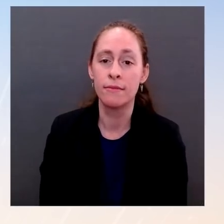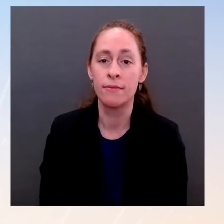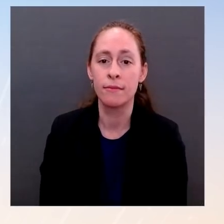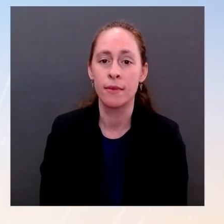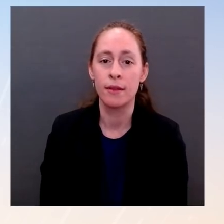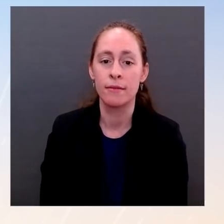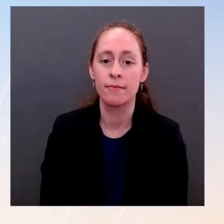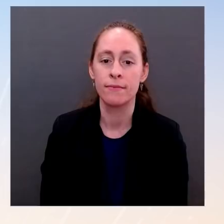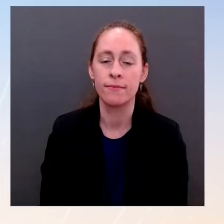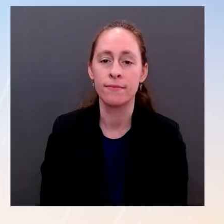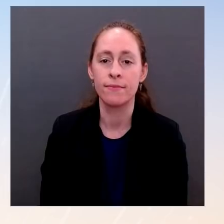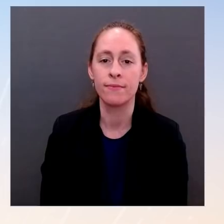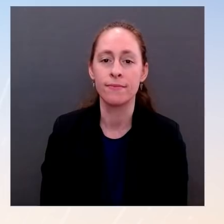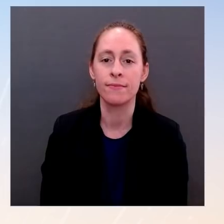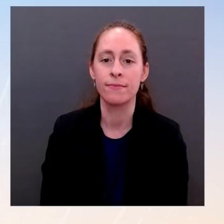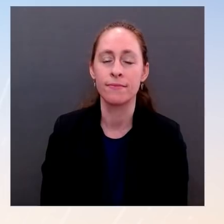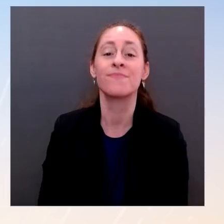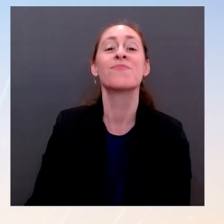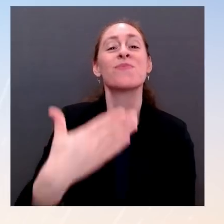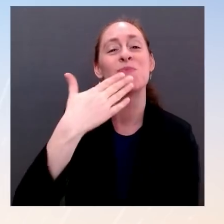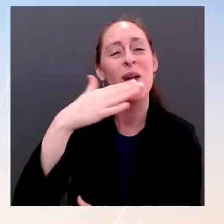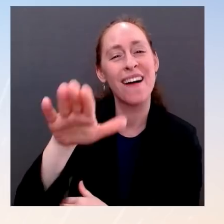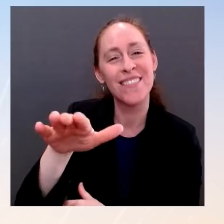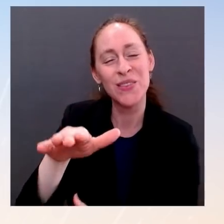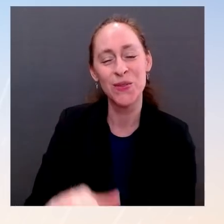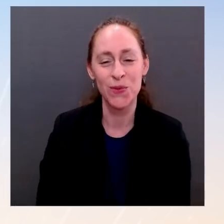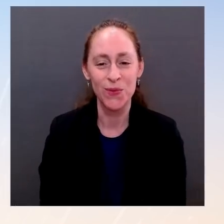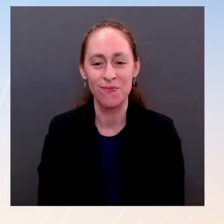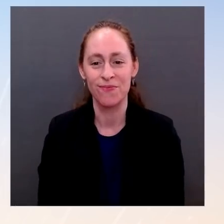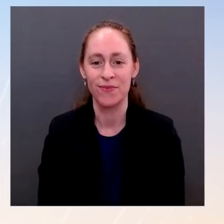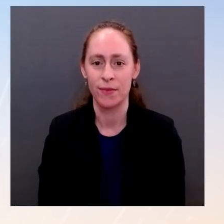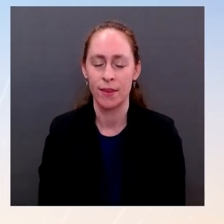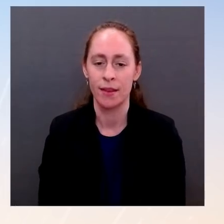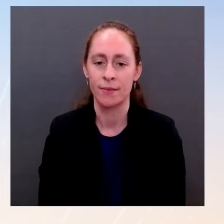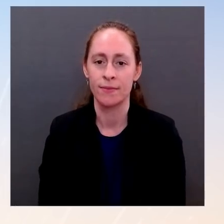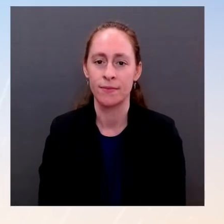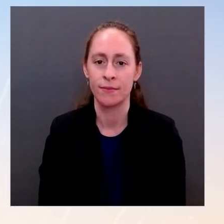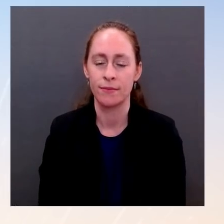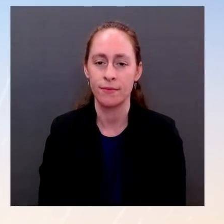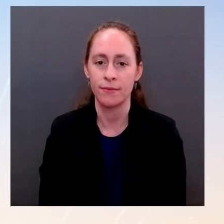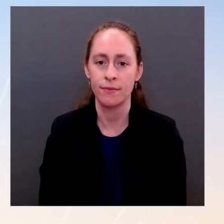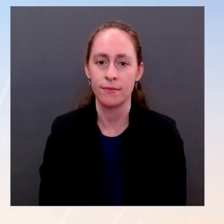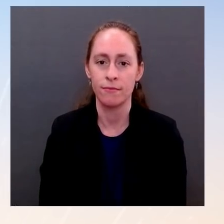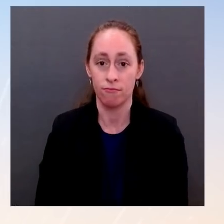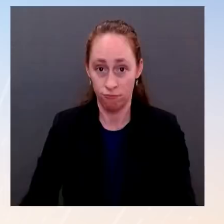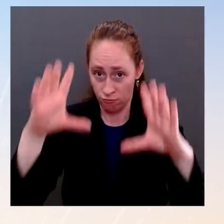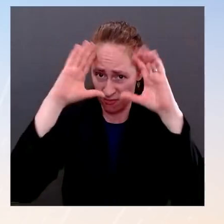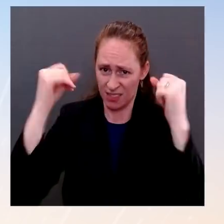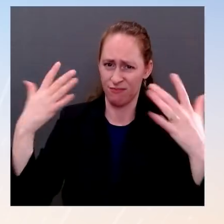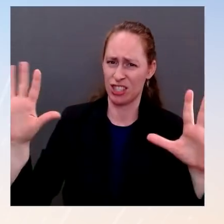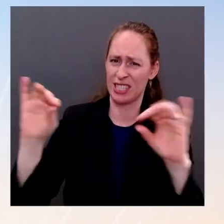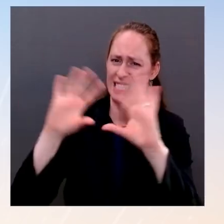As President Biden has said: If Russia attacks Ukraine, we will respond decisively and forcefully to impose costs